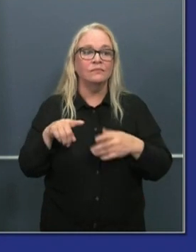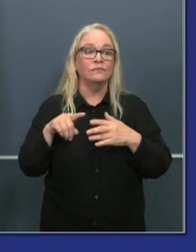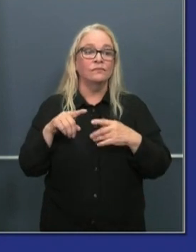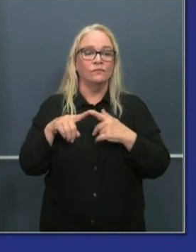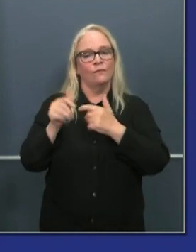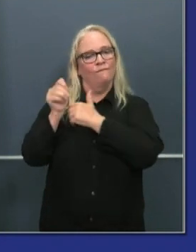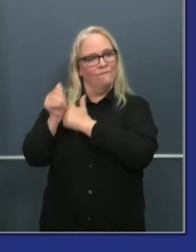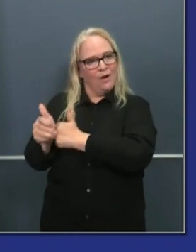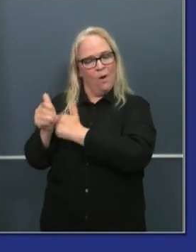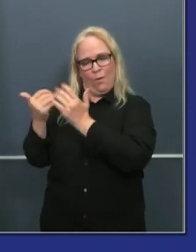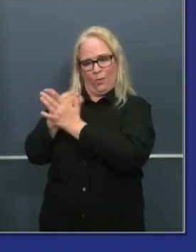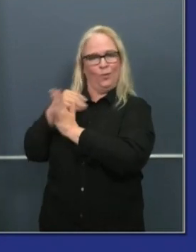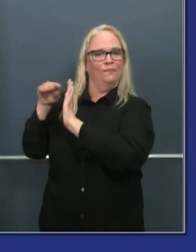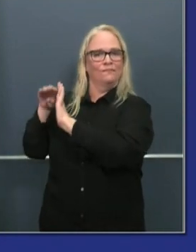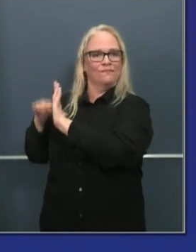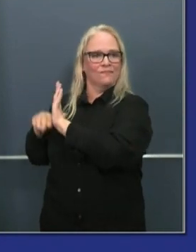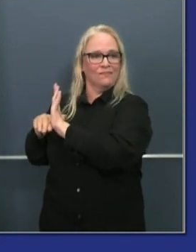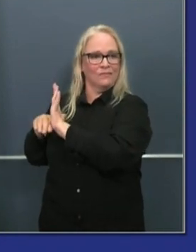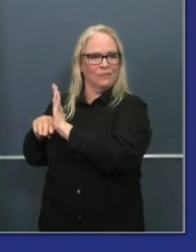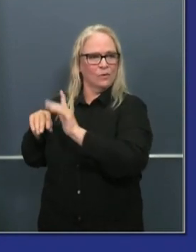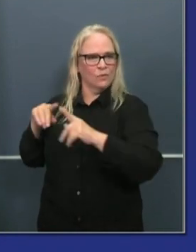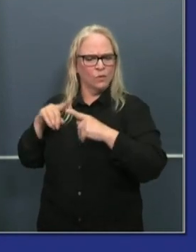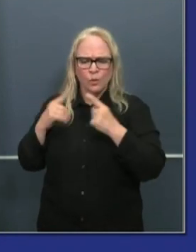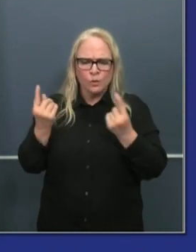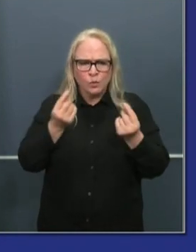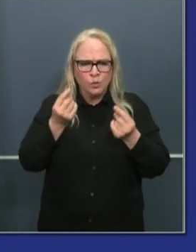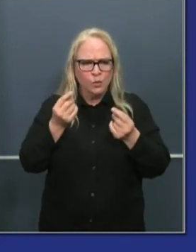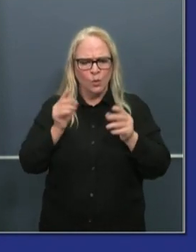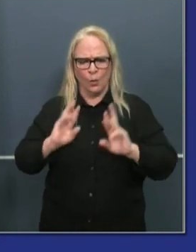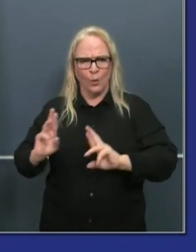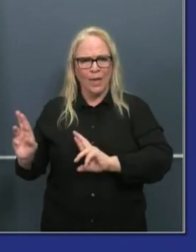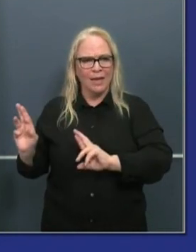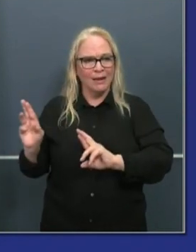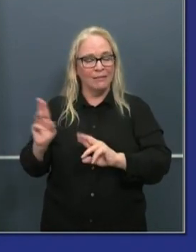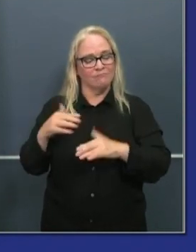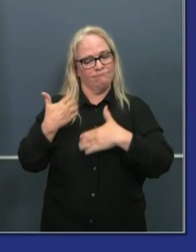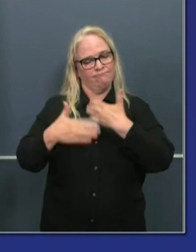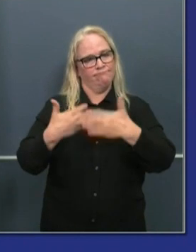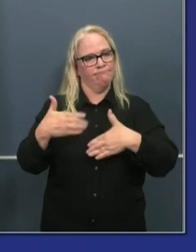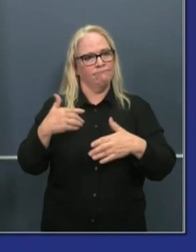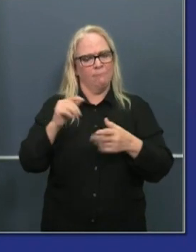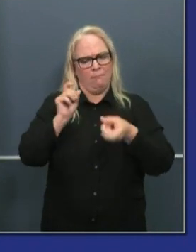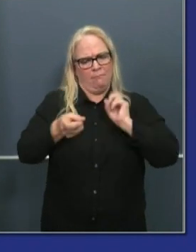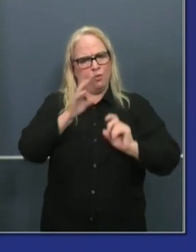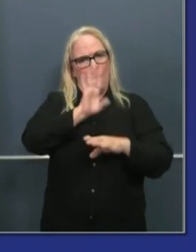WE WANT TO EDUCATE AND ENCOURAGE AND GIVE PEOPLE TIME TO COME INTO COMPLIANCE WHICH